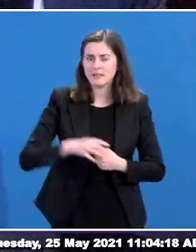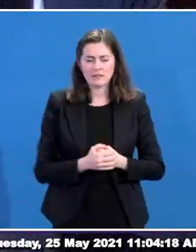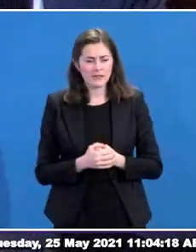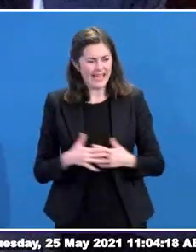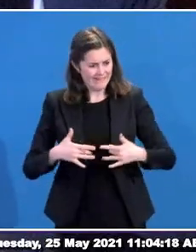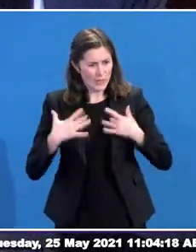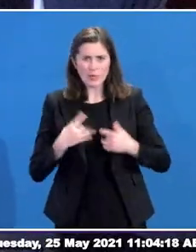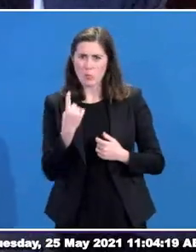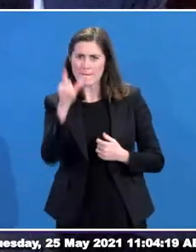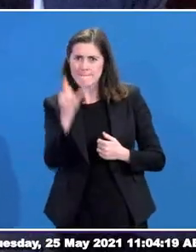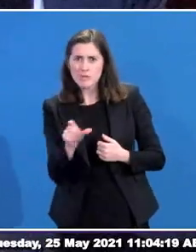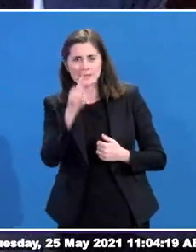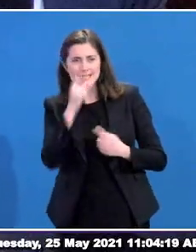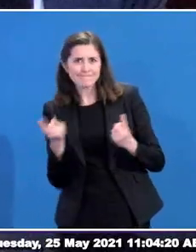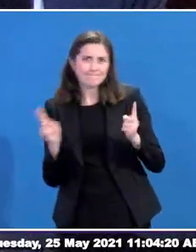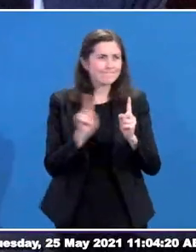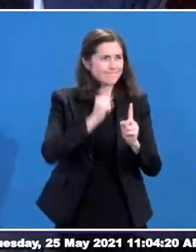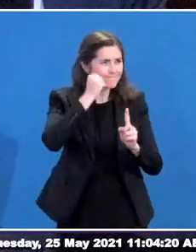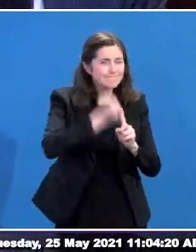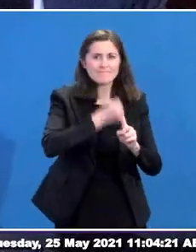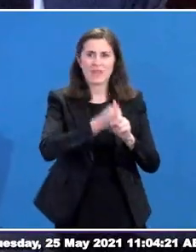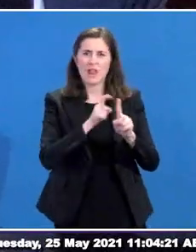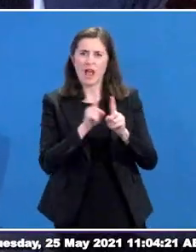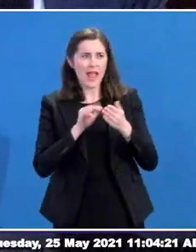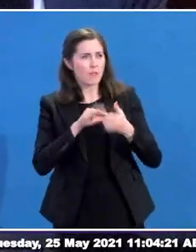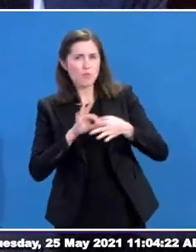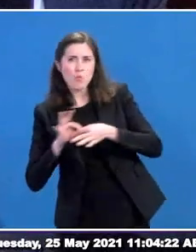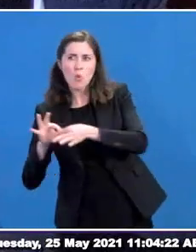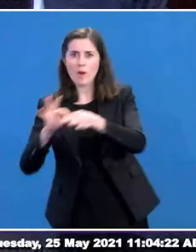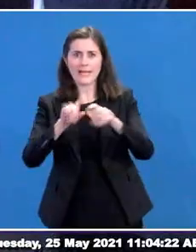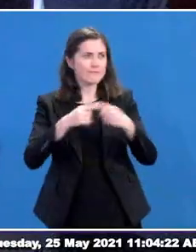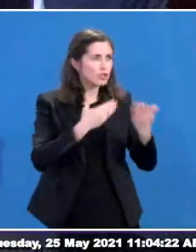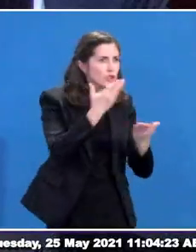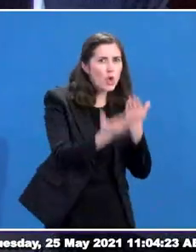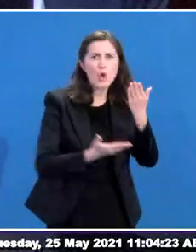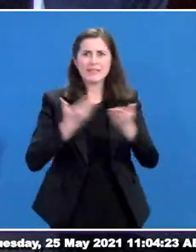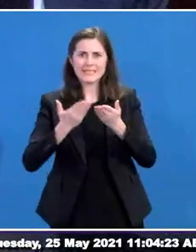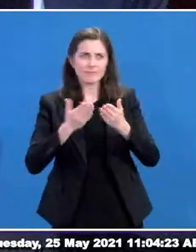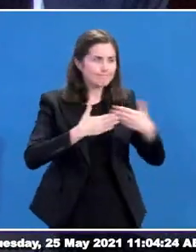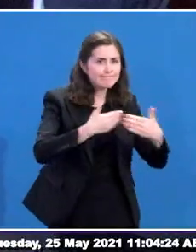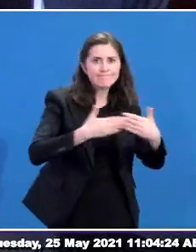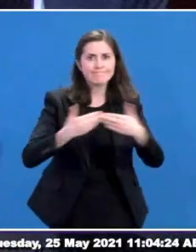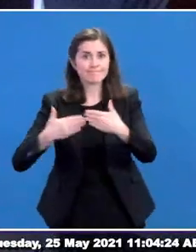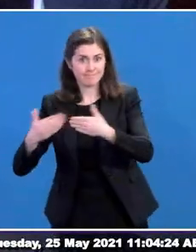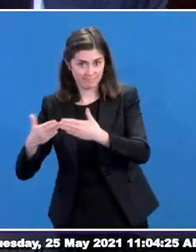who can also be a co-ordinator? Yes. MS EASTMAN: You have raised in your statement a concern about the absence